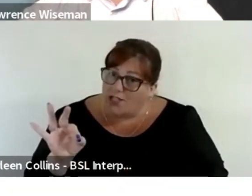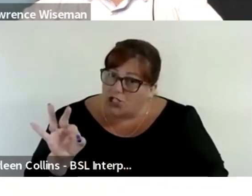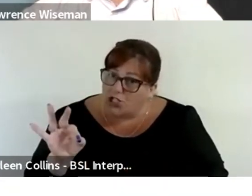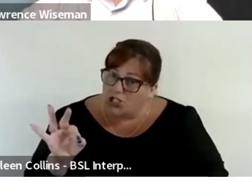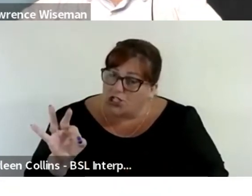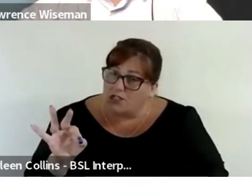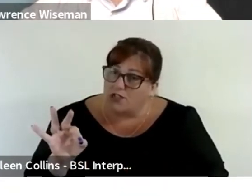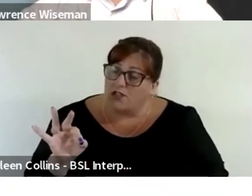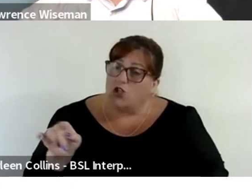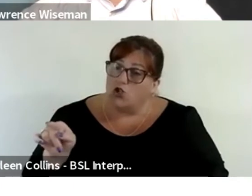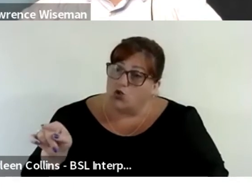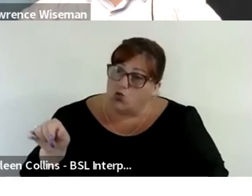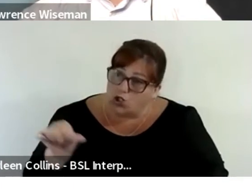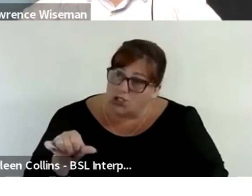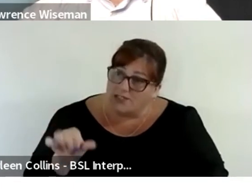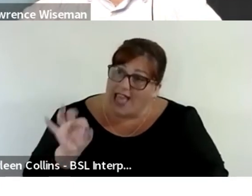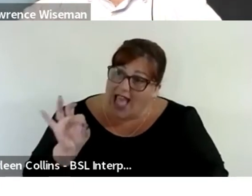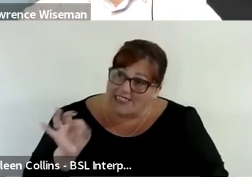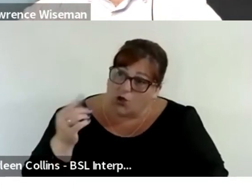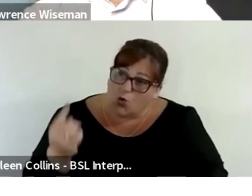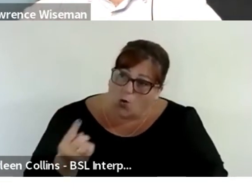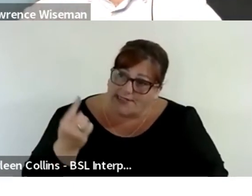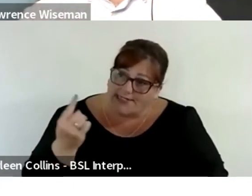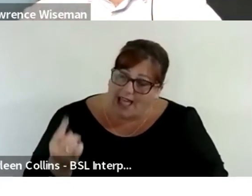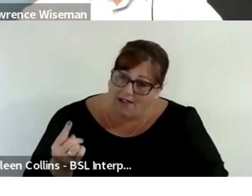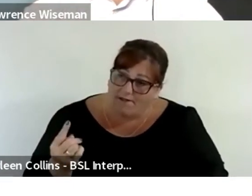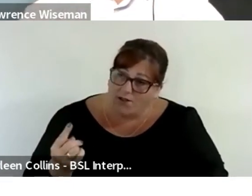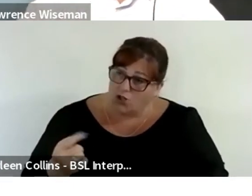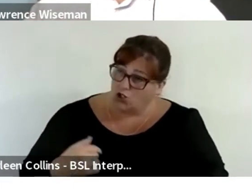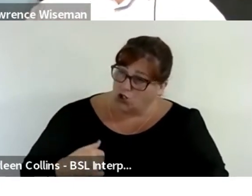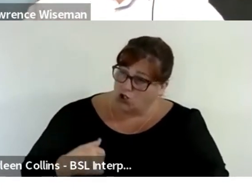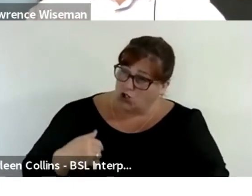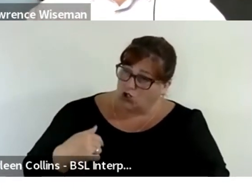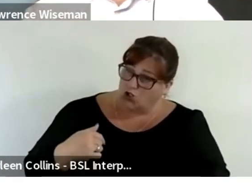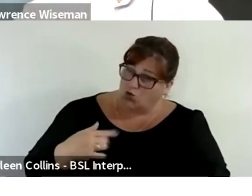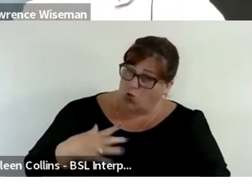If they make me feel that I have to hide something, at the stage when we